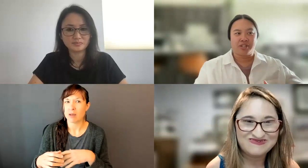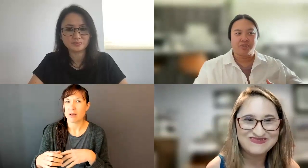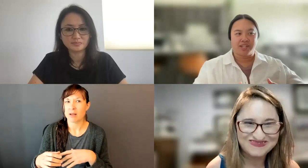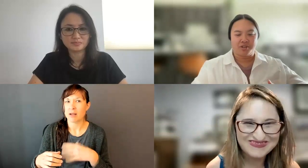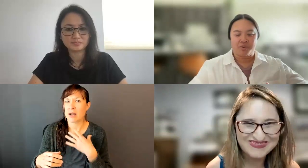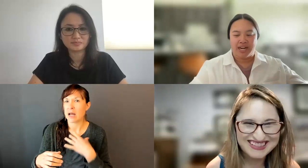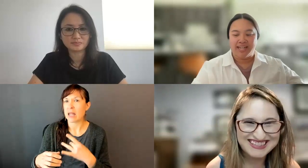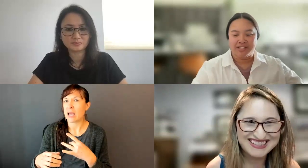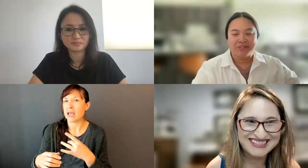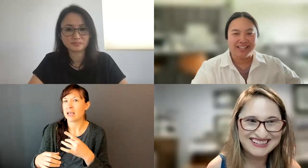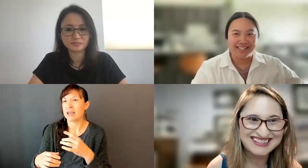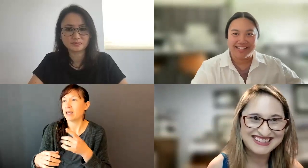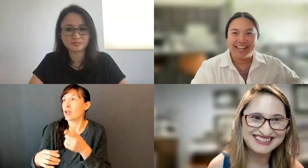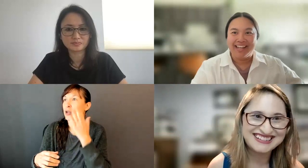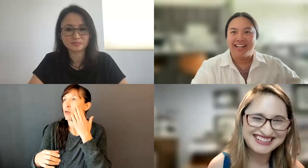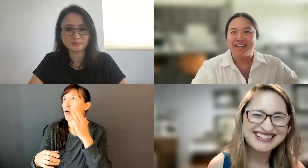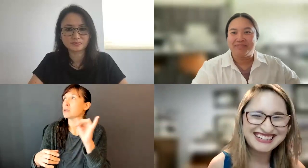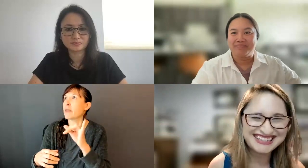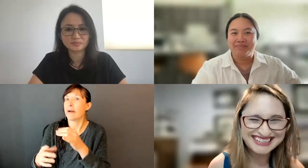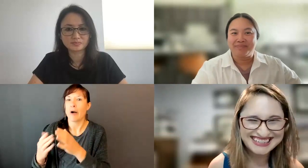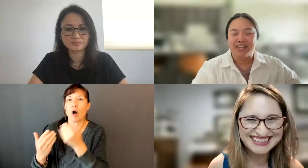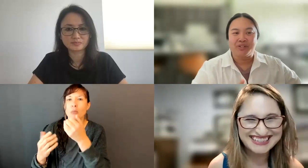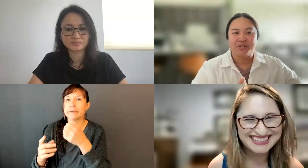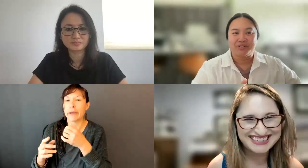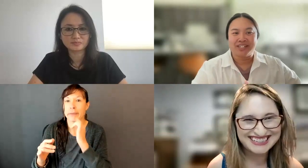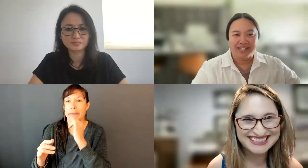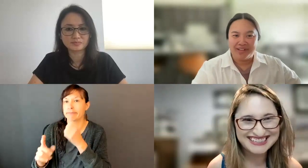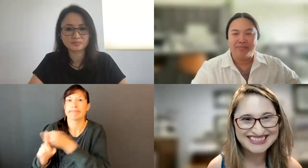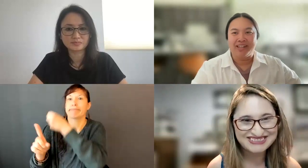and you said, "You know what, I can do this." And you didn't give up.